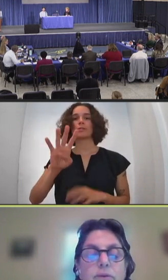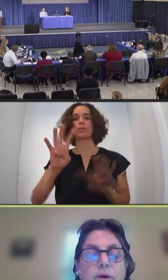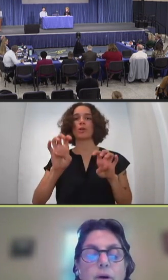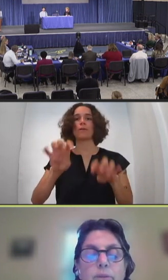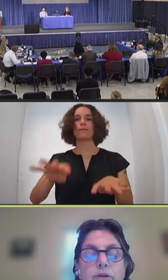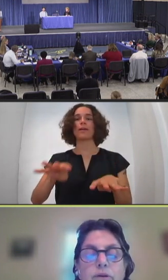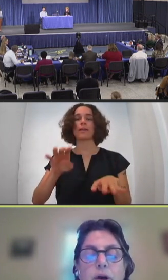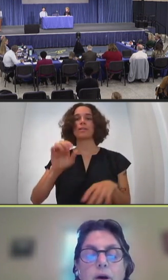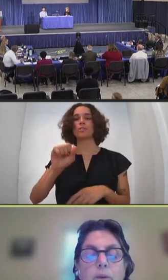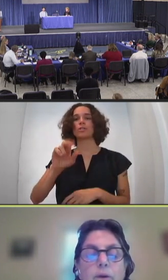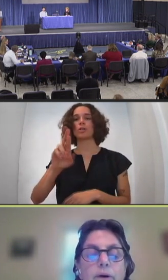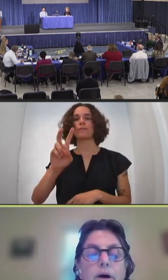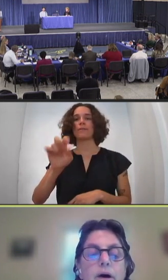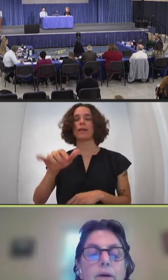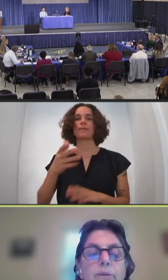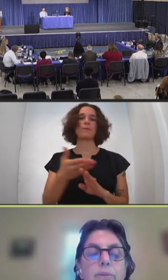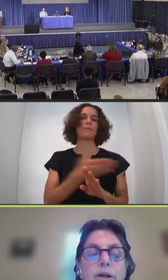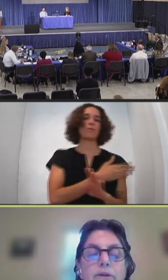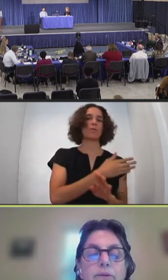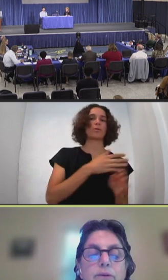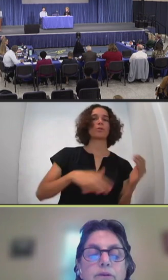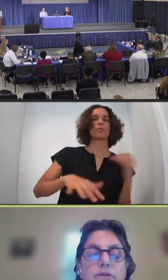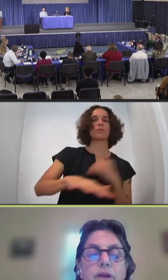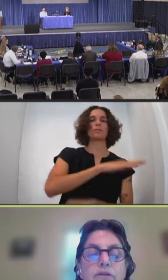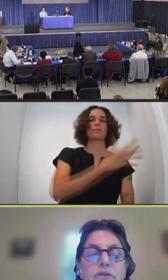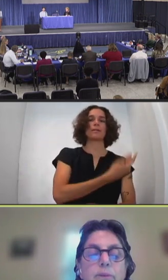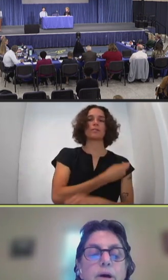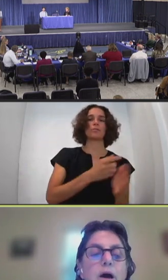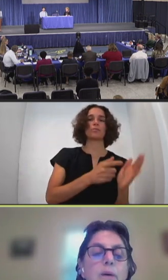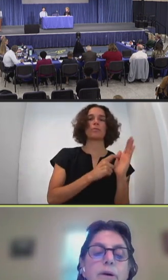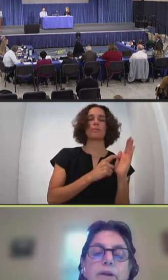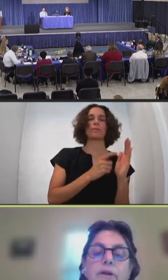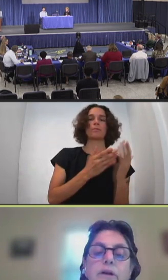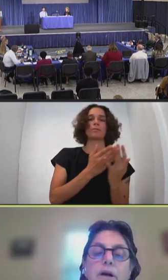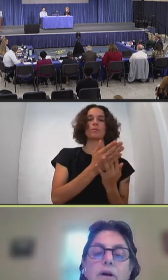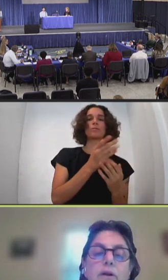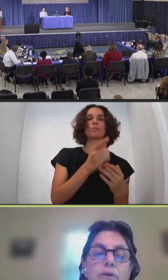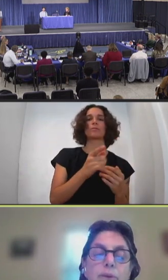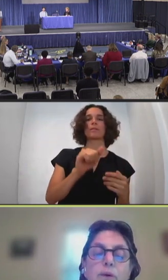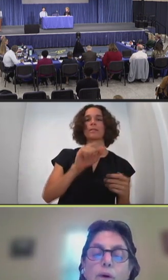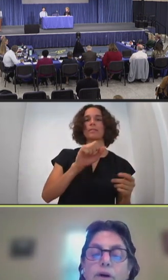requirements were implemented through this ACIP. But nearly three quarters